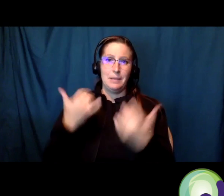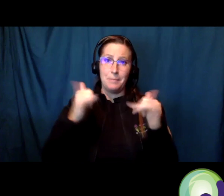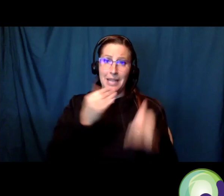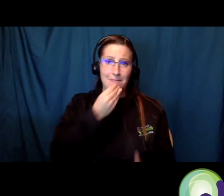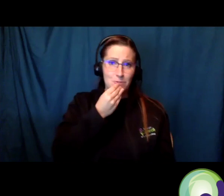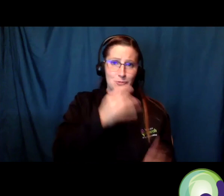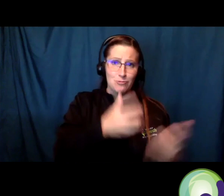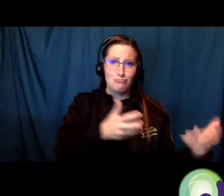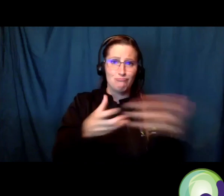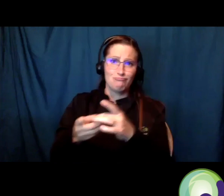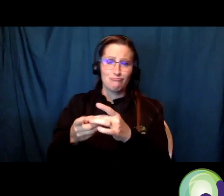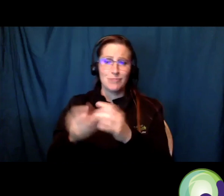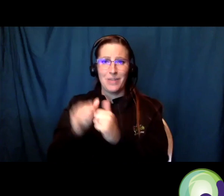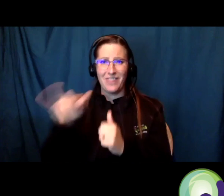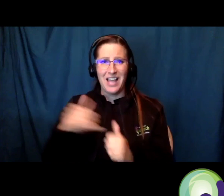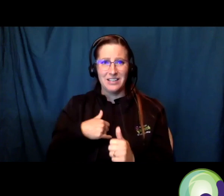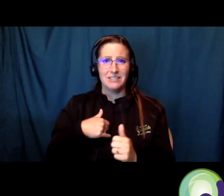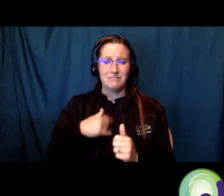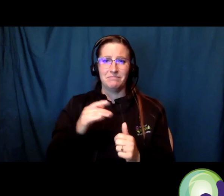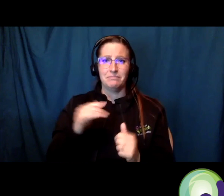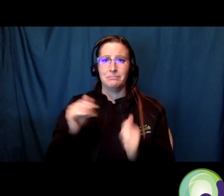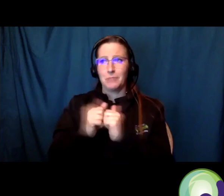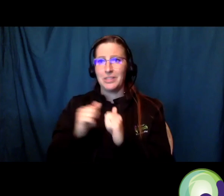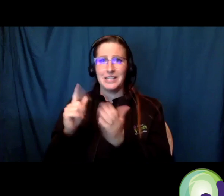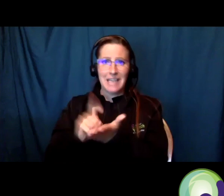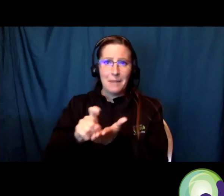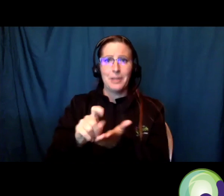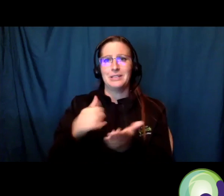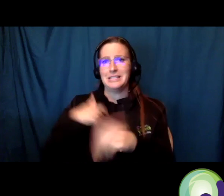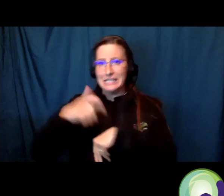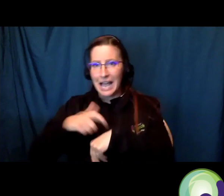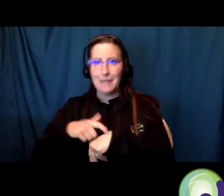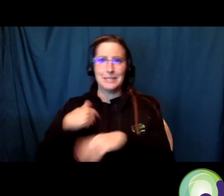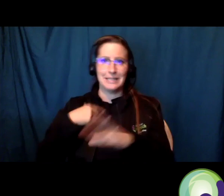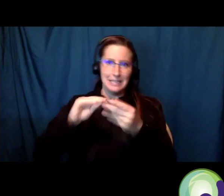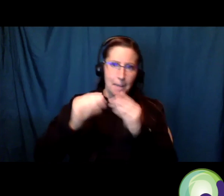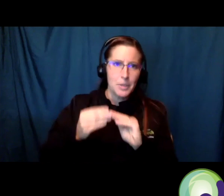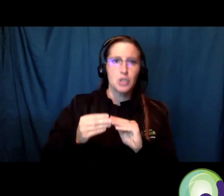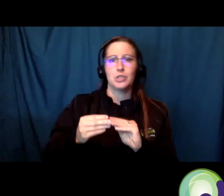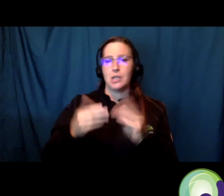to work on some of the the time sequence and the numbers and whatever concepts you're working